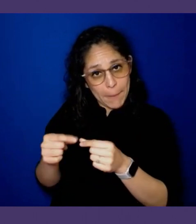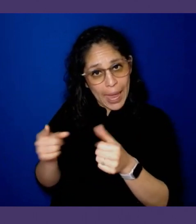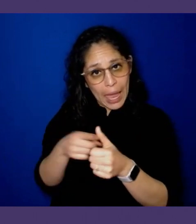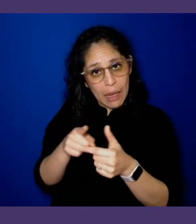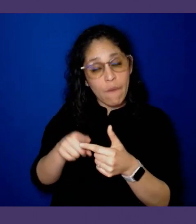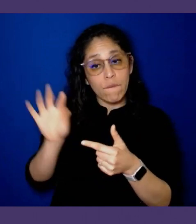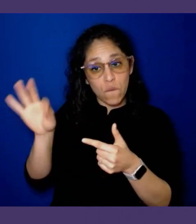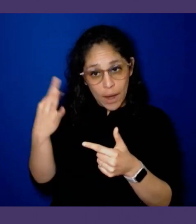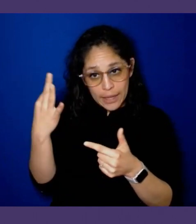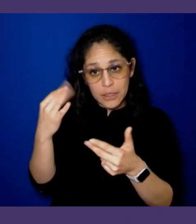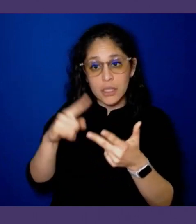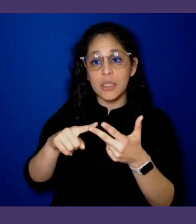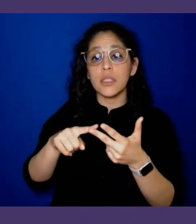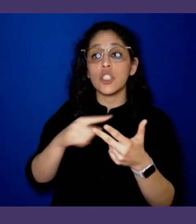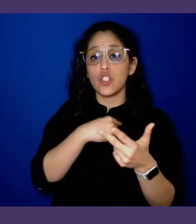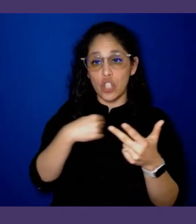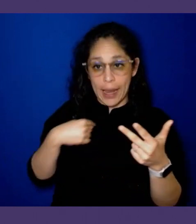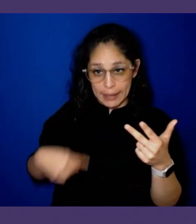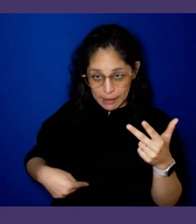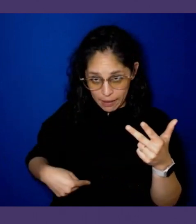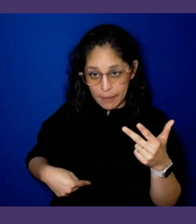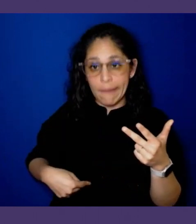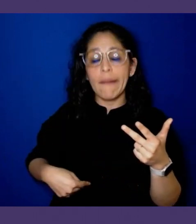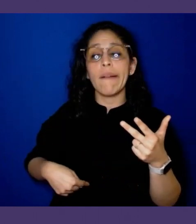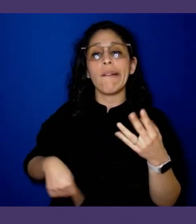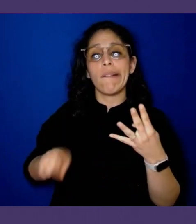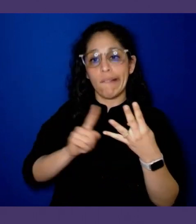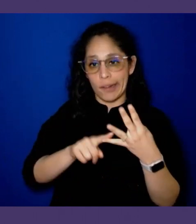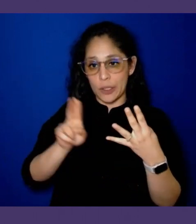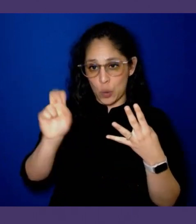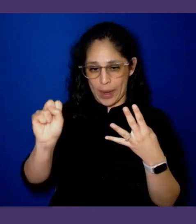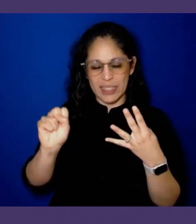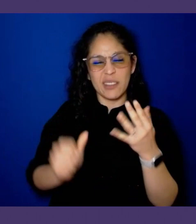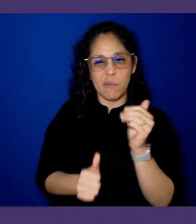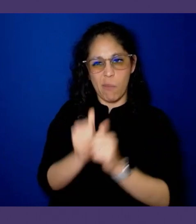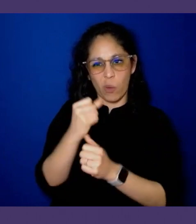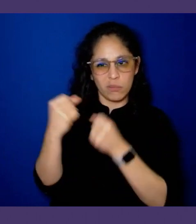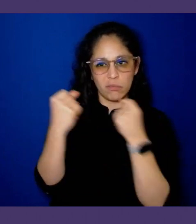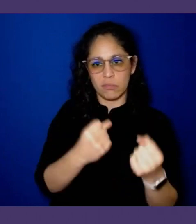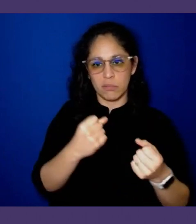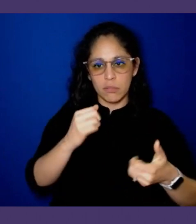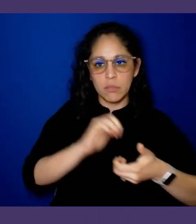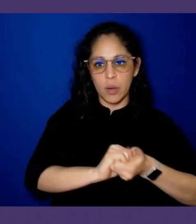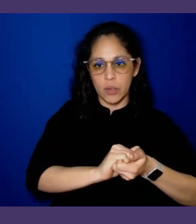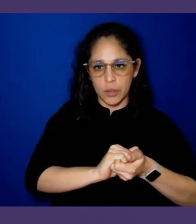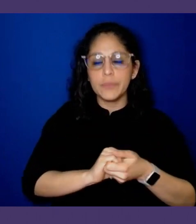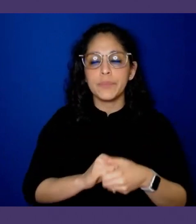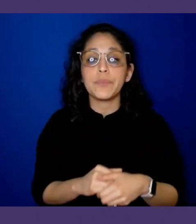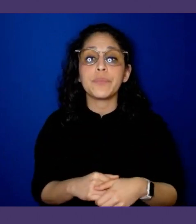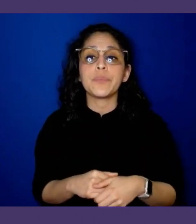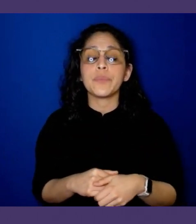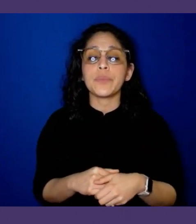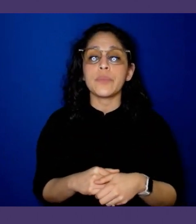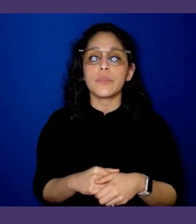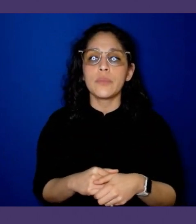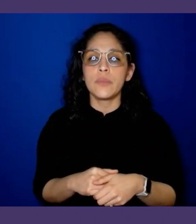in China, as well as the US are primary partners. Then we also have chapters